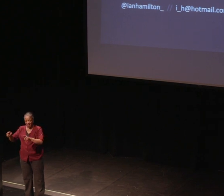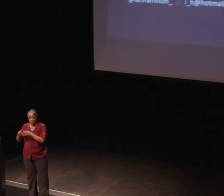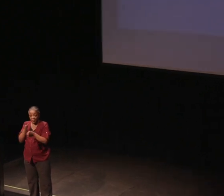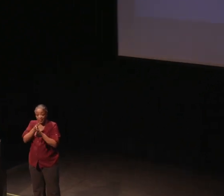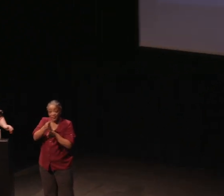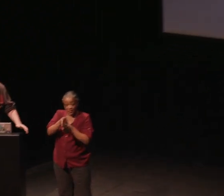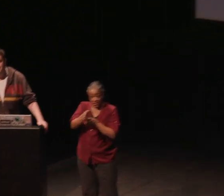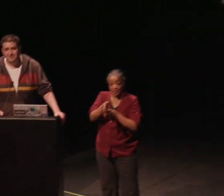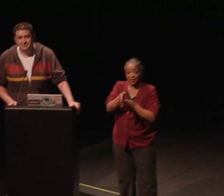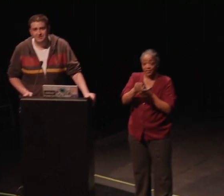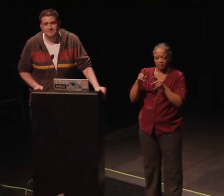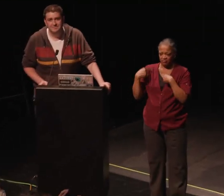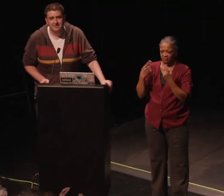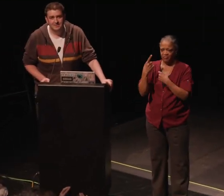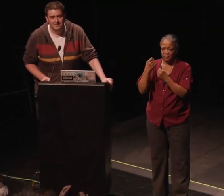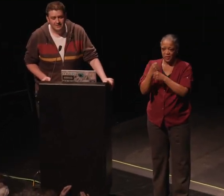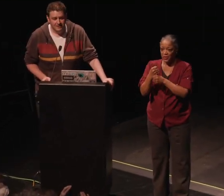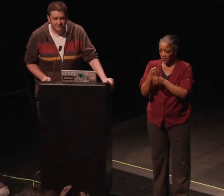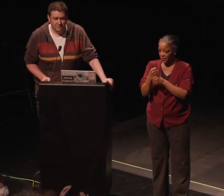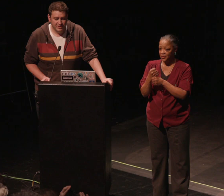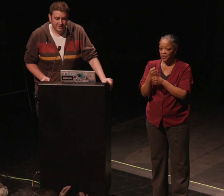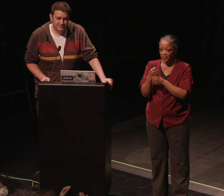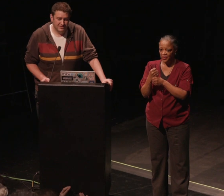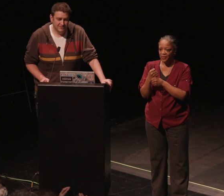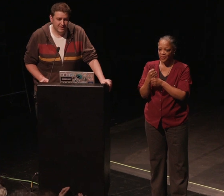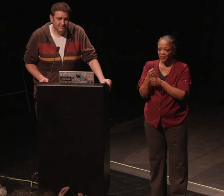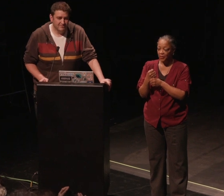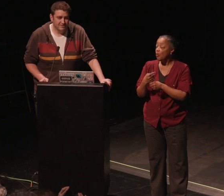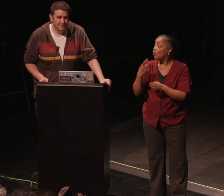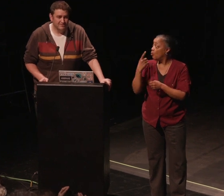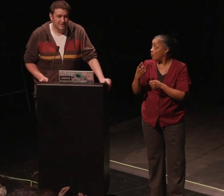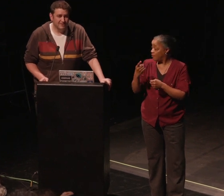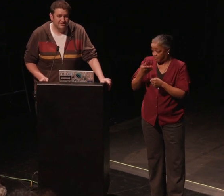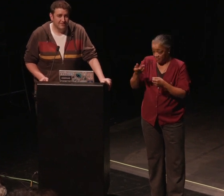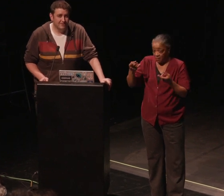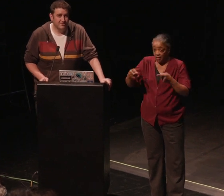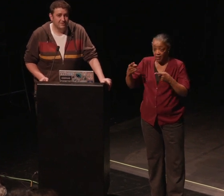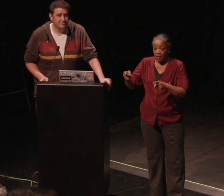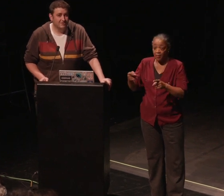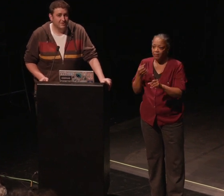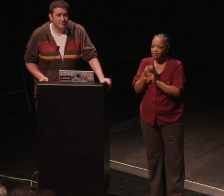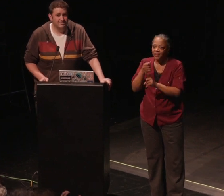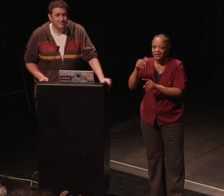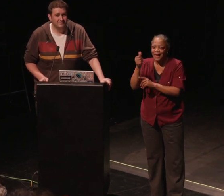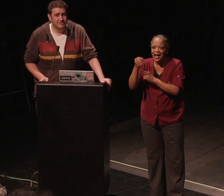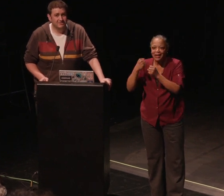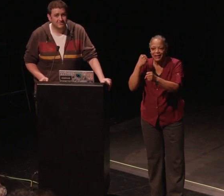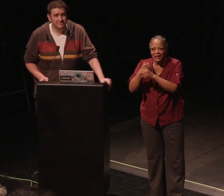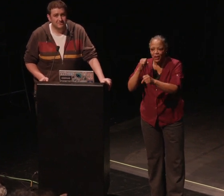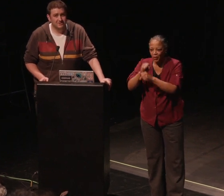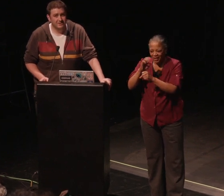over the past year. One of those things that has happened is I hit the 10-year mark of working in this field,